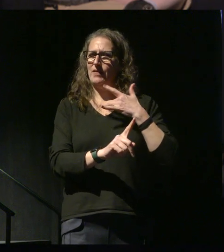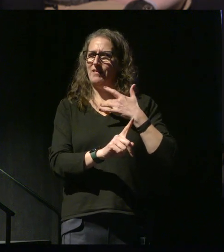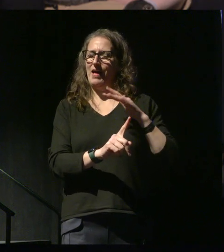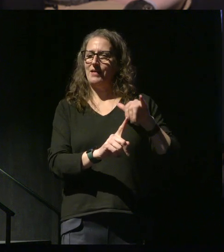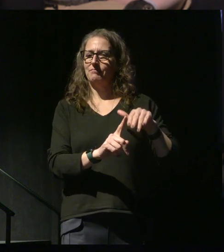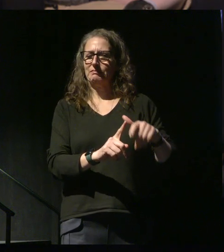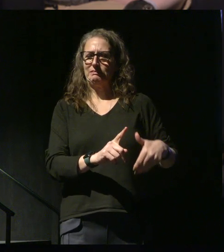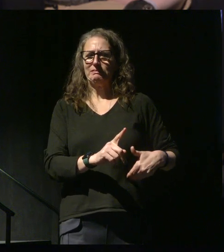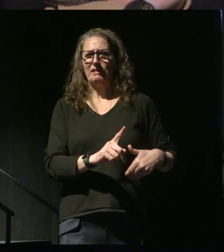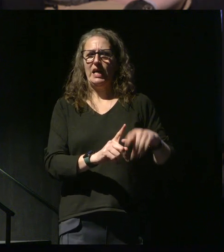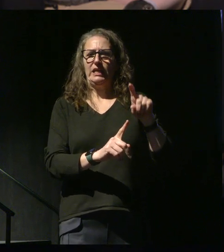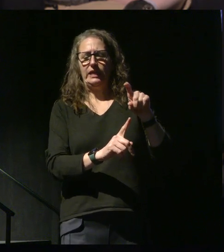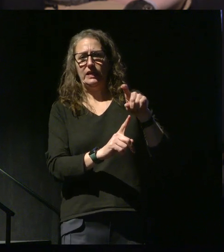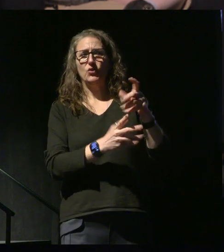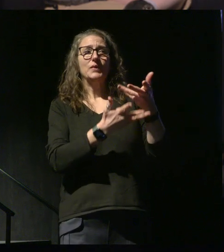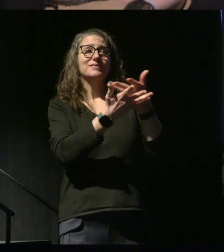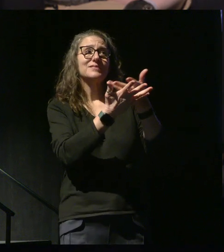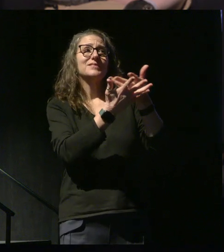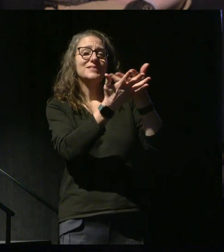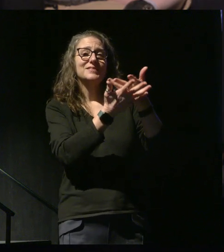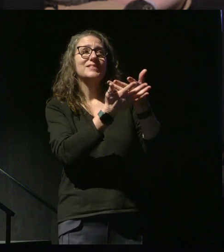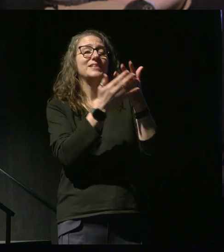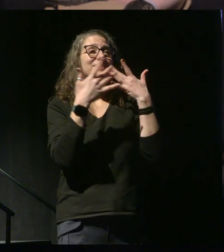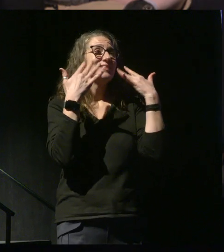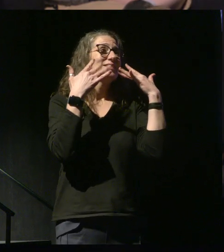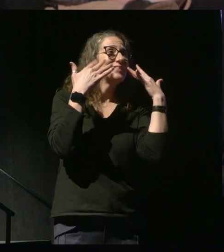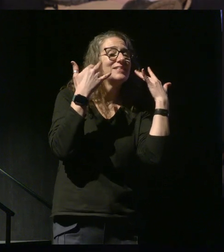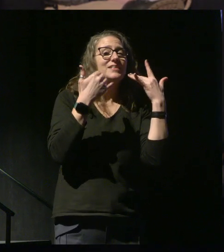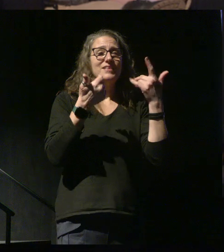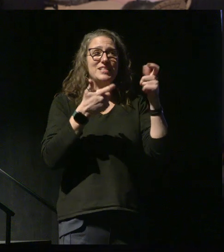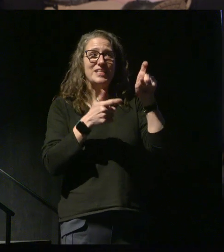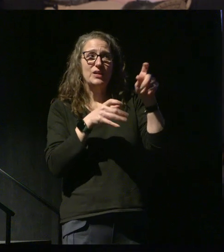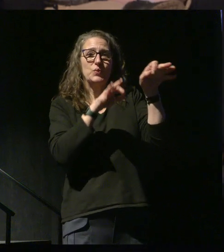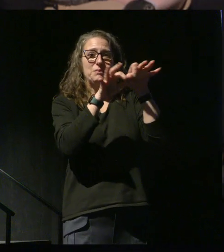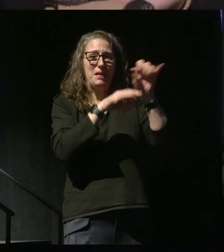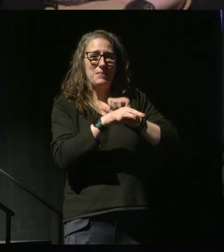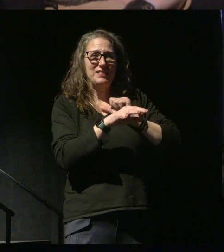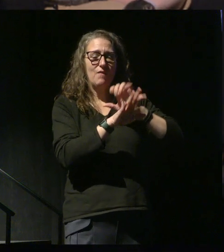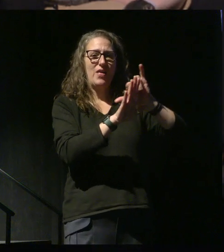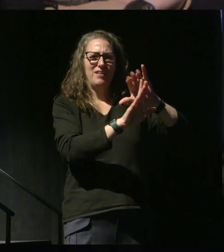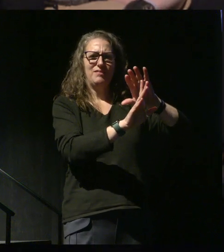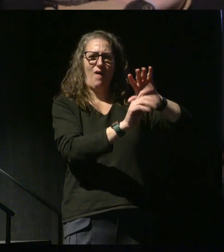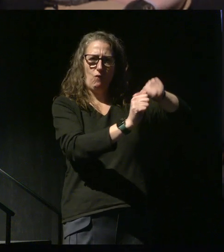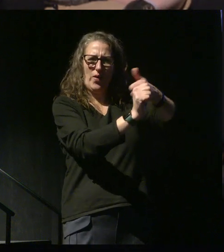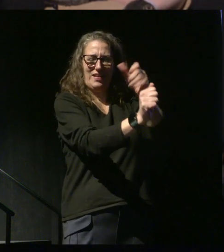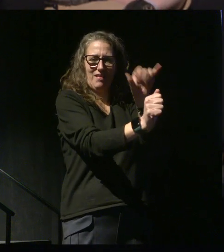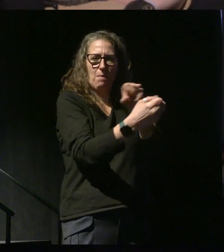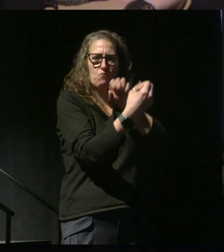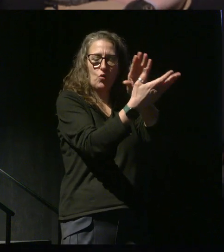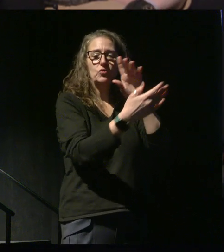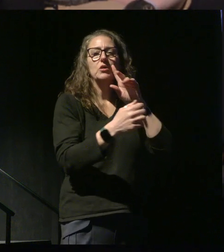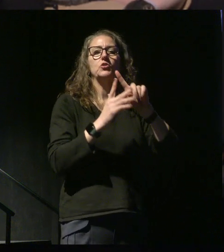Or like needing to educate, needing to explain myself, started with my first novel "Fierce Femmes and Notorious Liars."